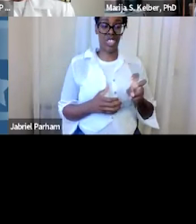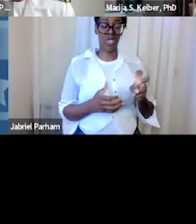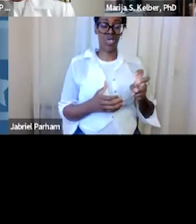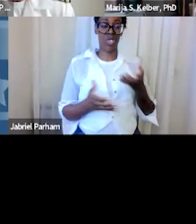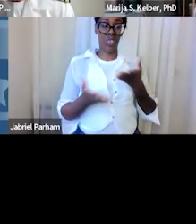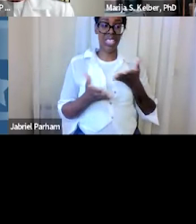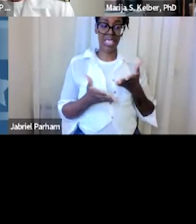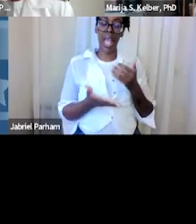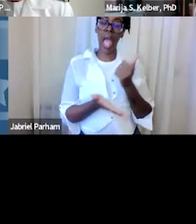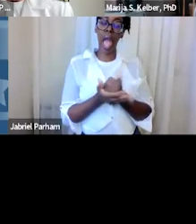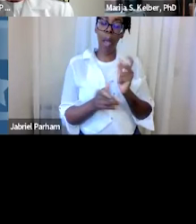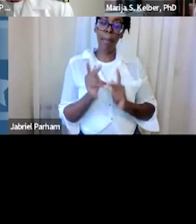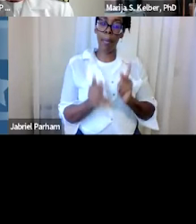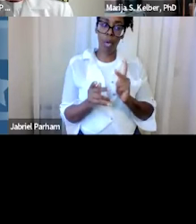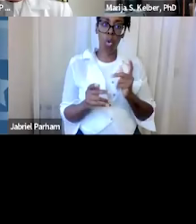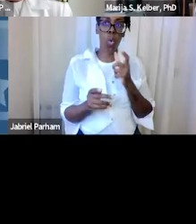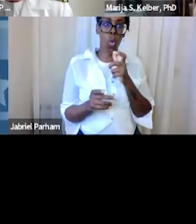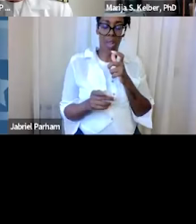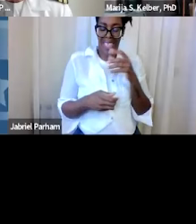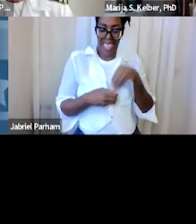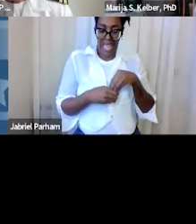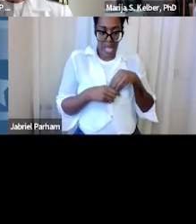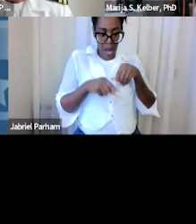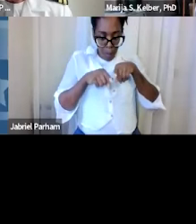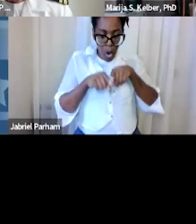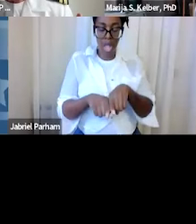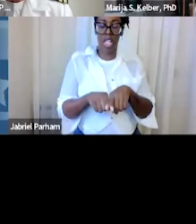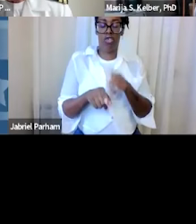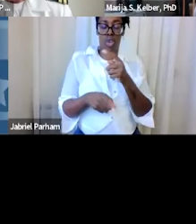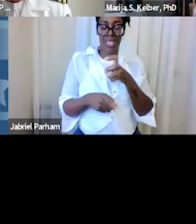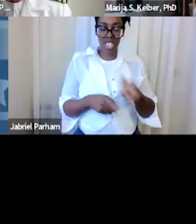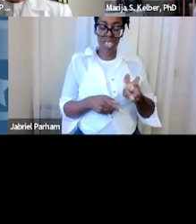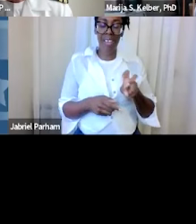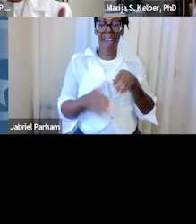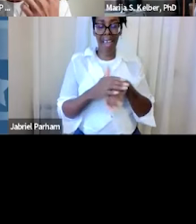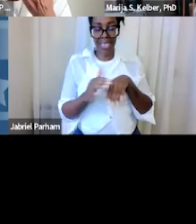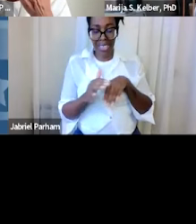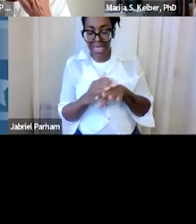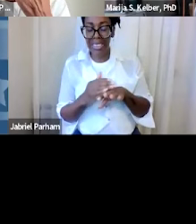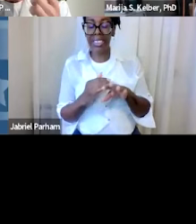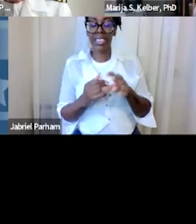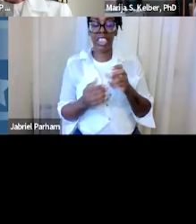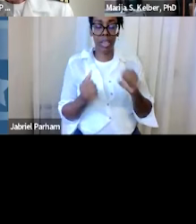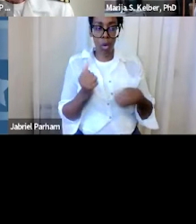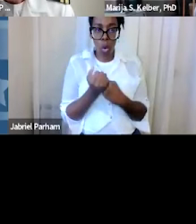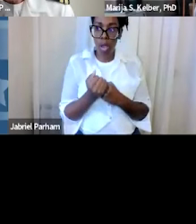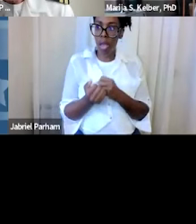who are going through periods of transition access support, navigate the systems, which can be a bit confusing for folks,